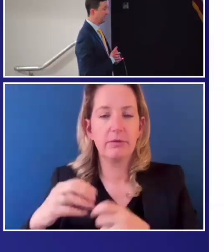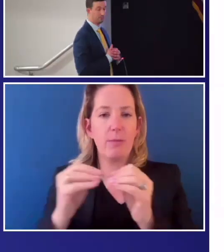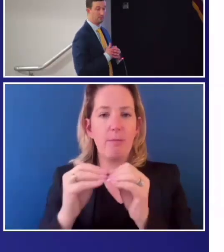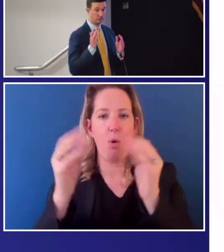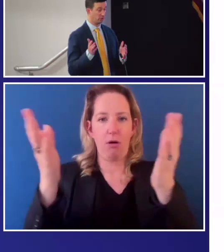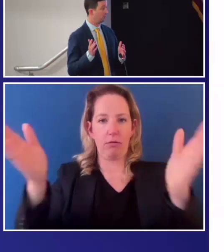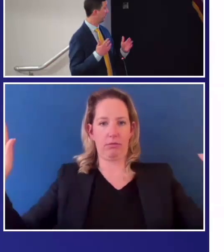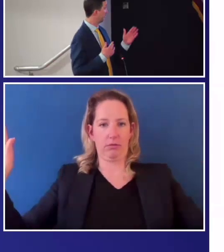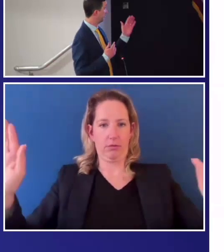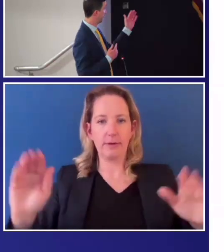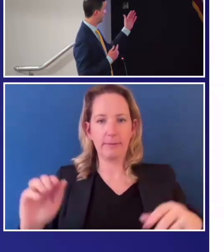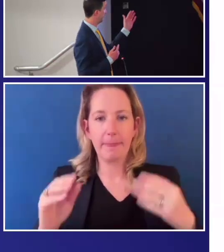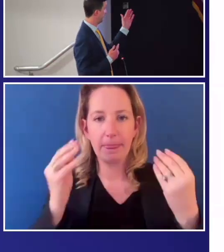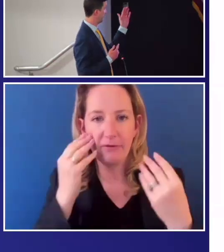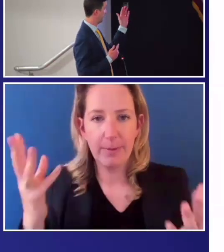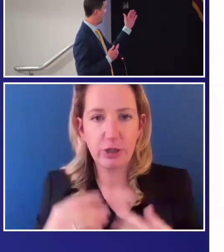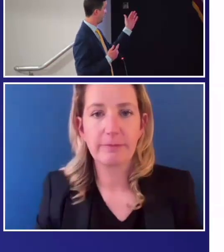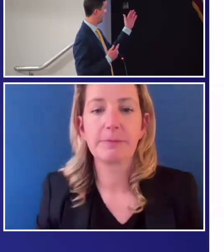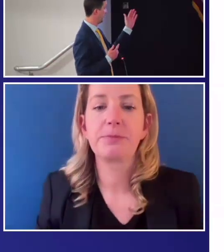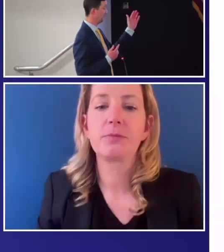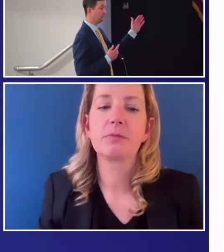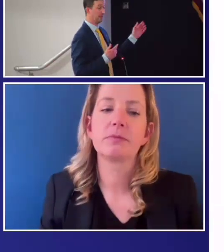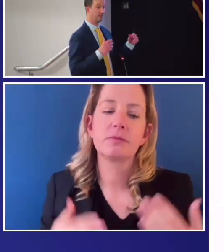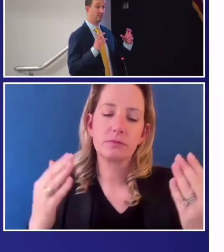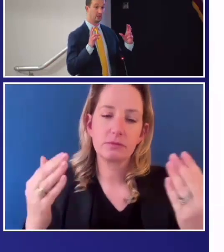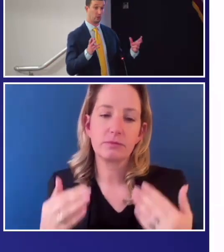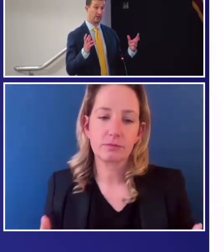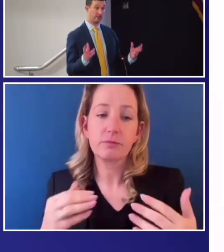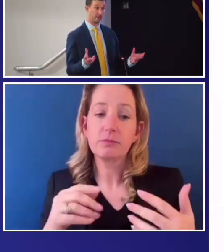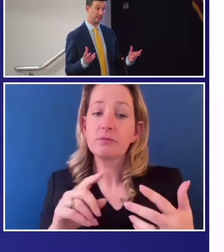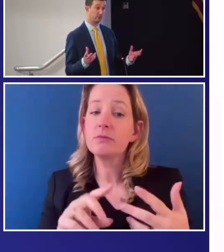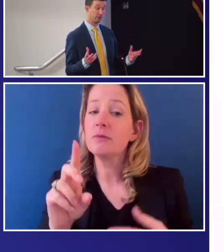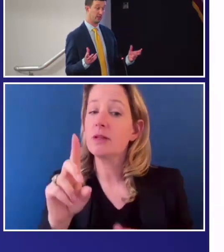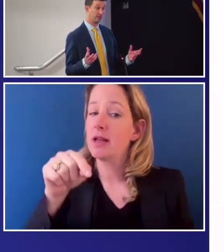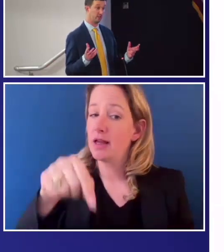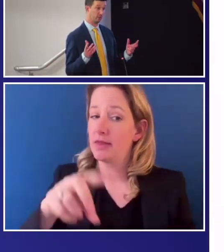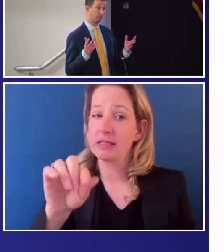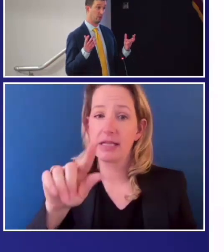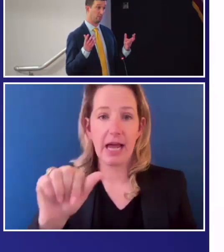As mentioned earlier, this data set has not implemented the cohort aggregation process for small